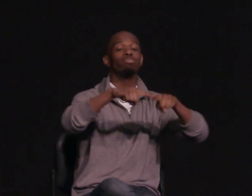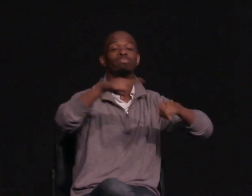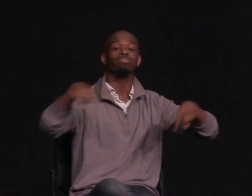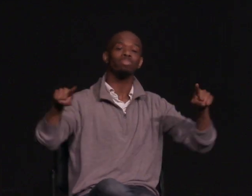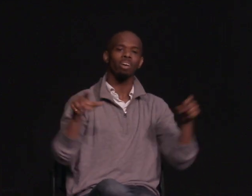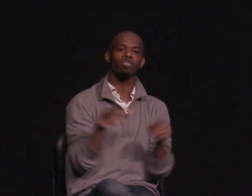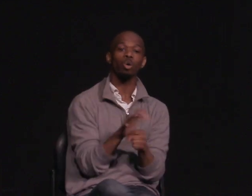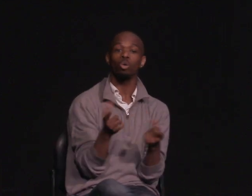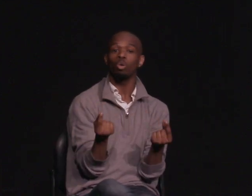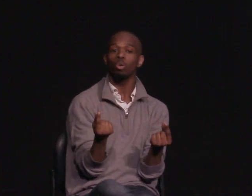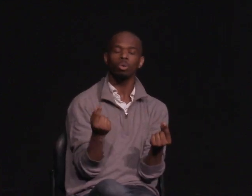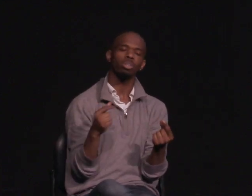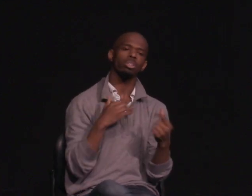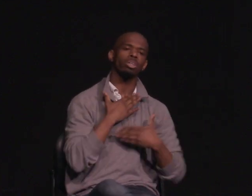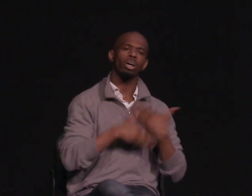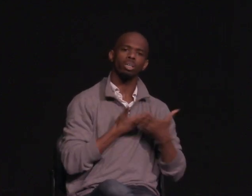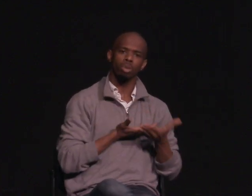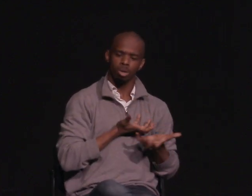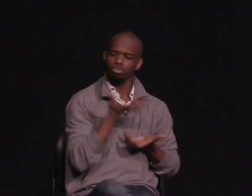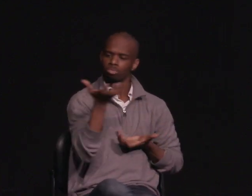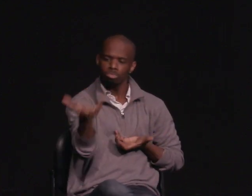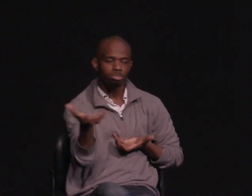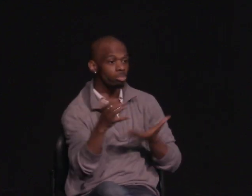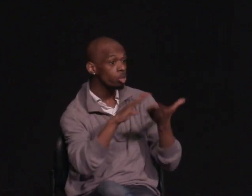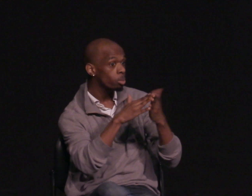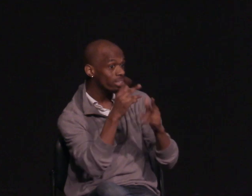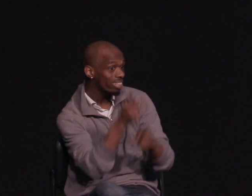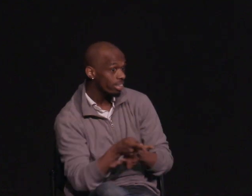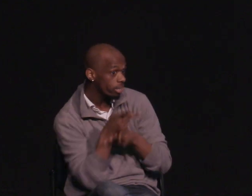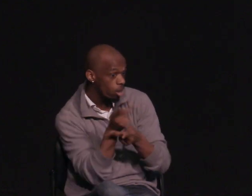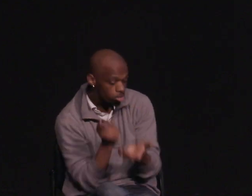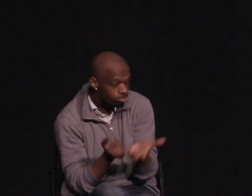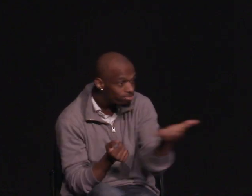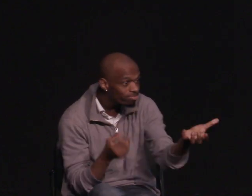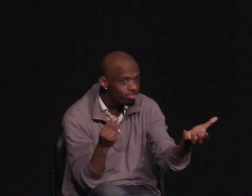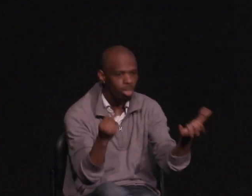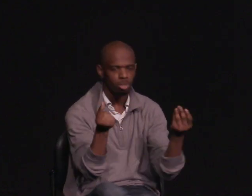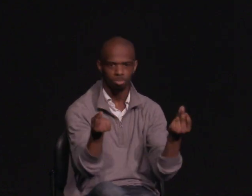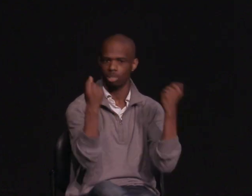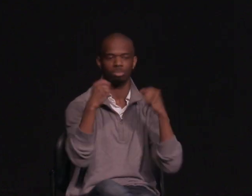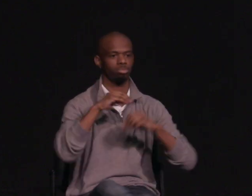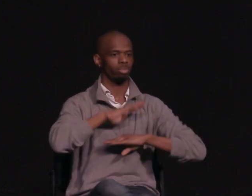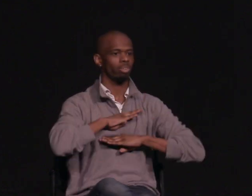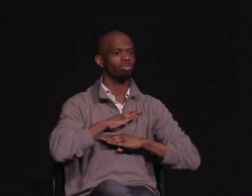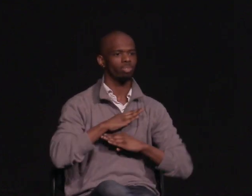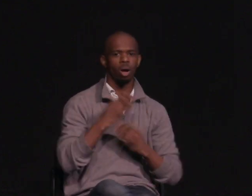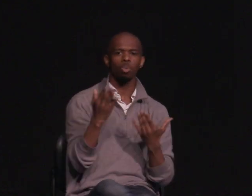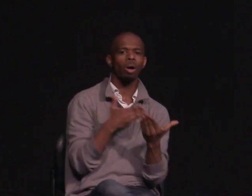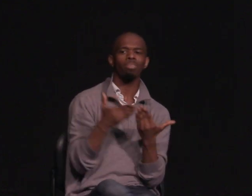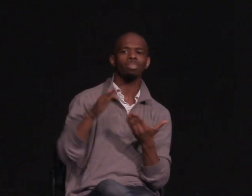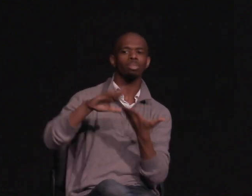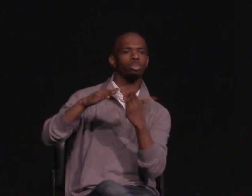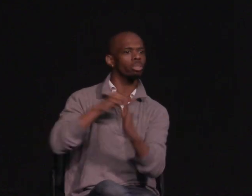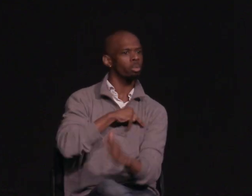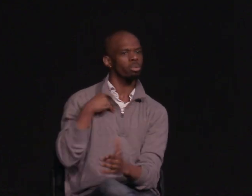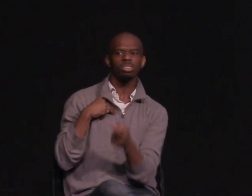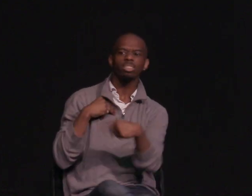community care, and mutual aid to meet the immediate needs of neighbors in the wider community.